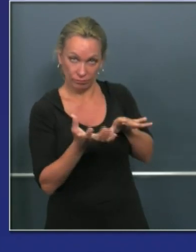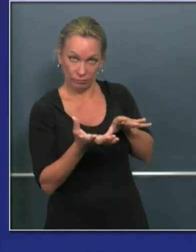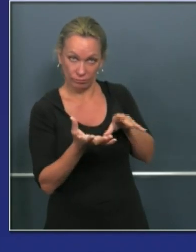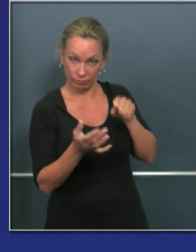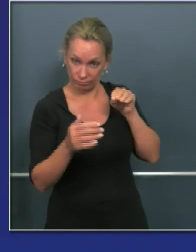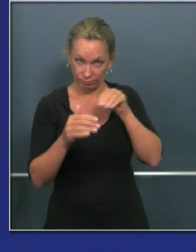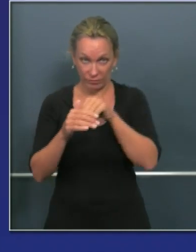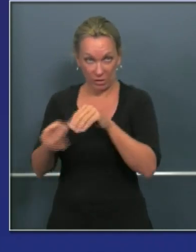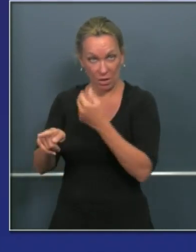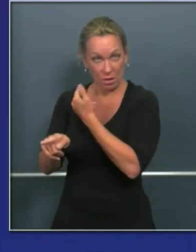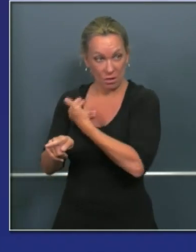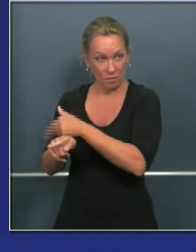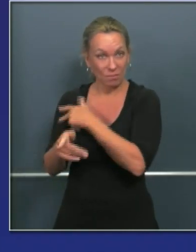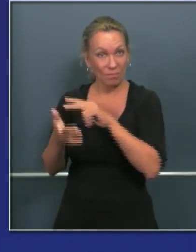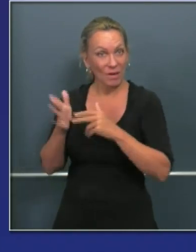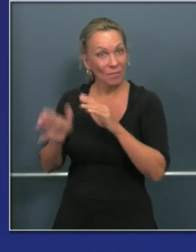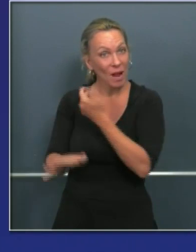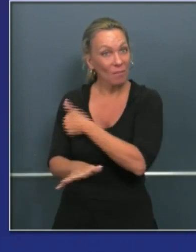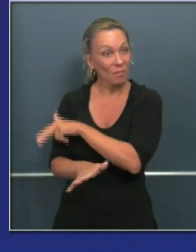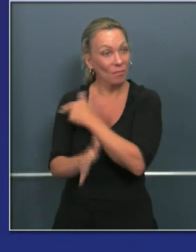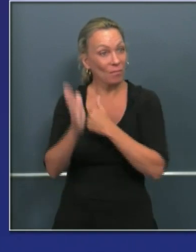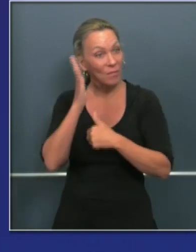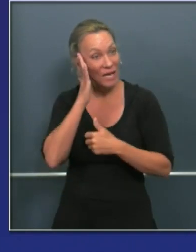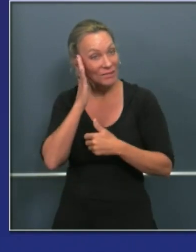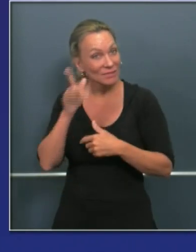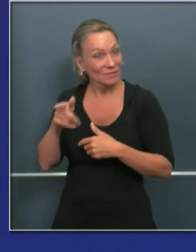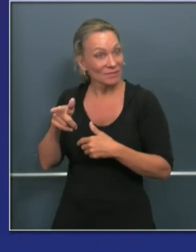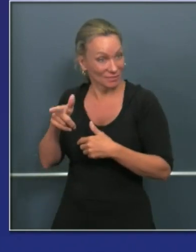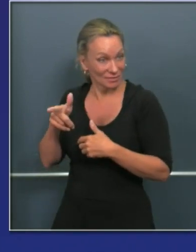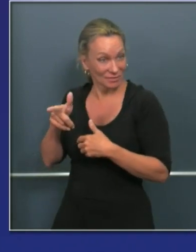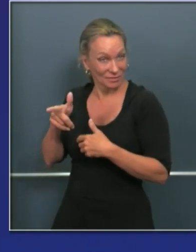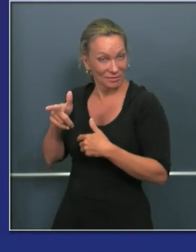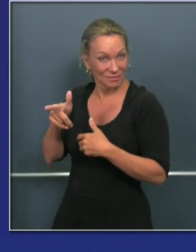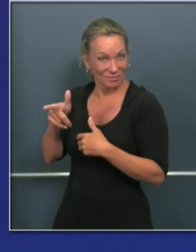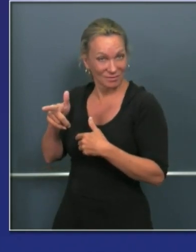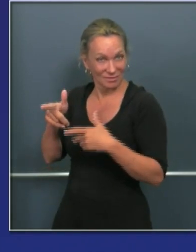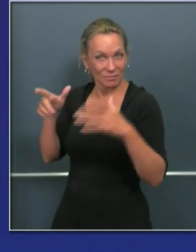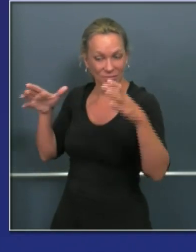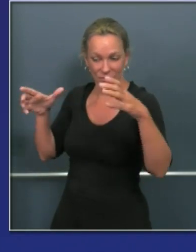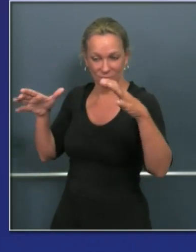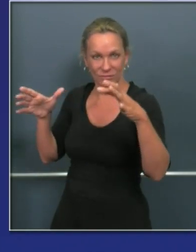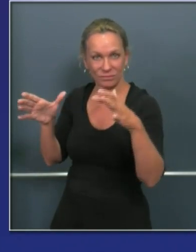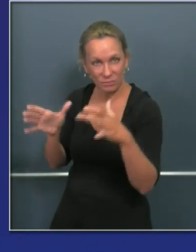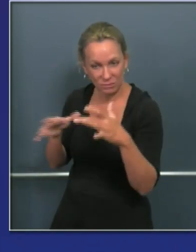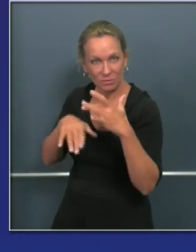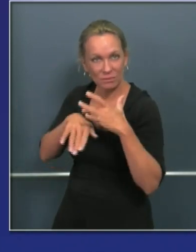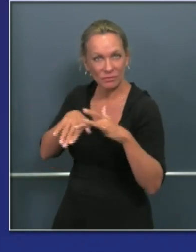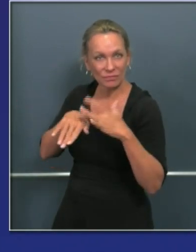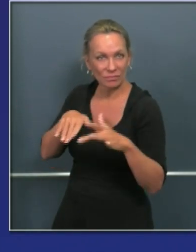COVID 19 POSITIVE CASES SO THAT REPRESENTS ABOUT 7% OF THE TOTAL HOSPITAL SYSTEM